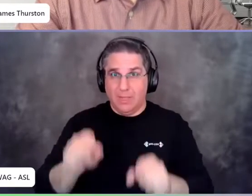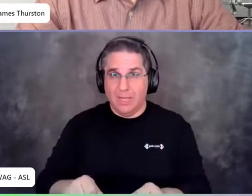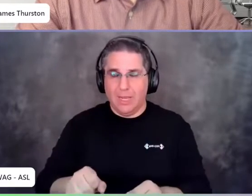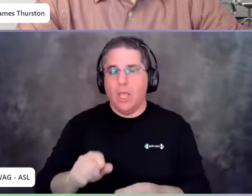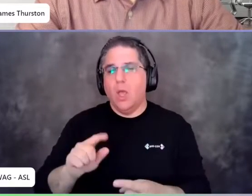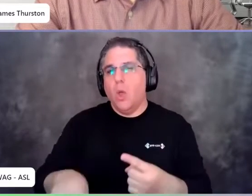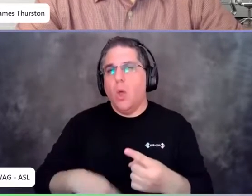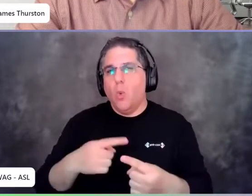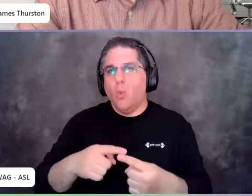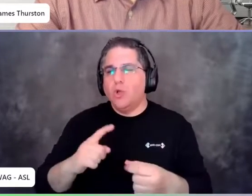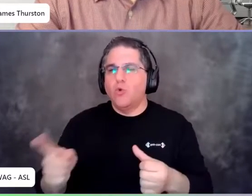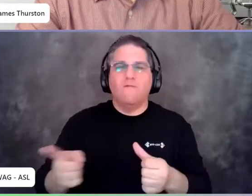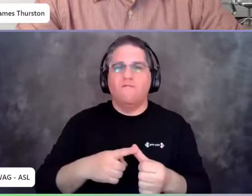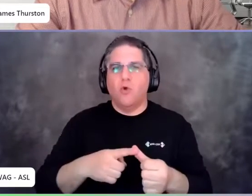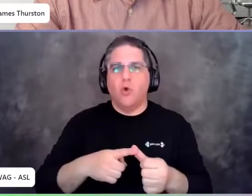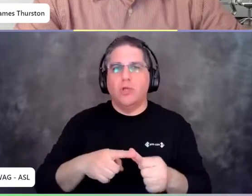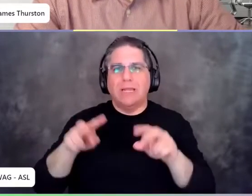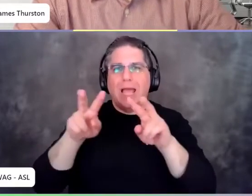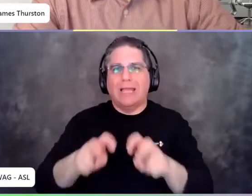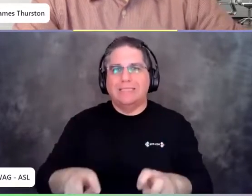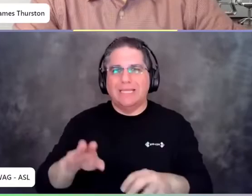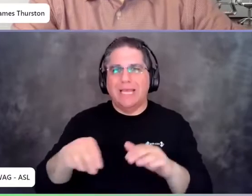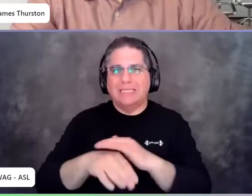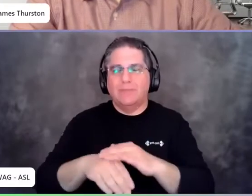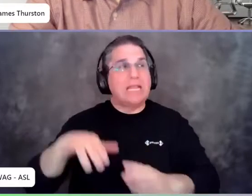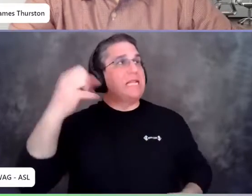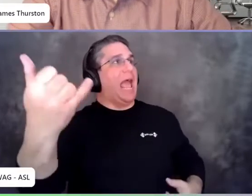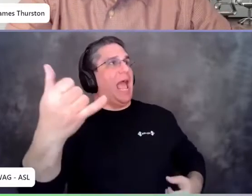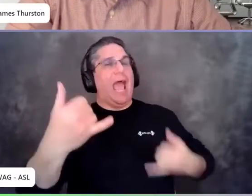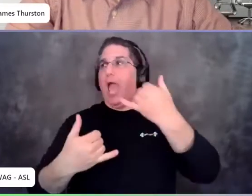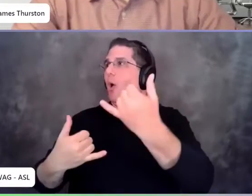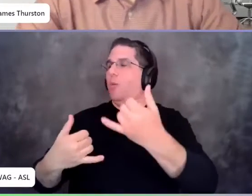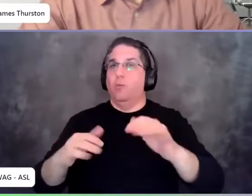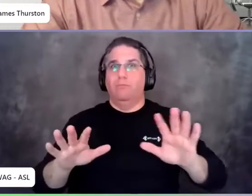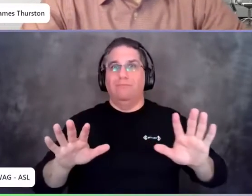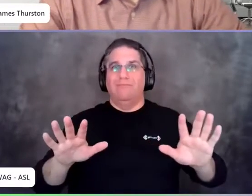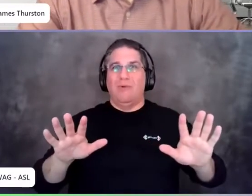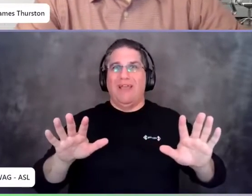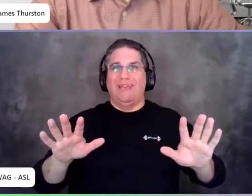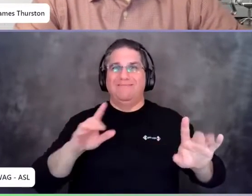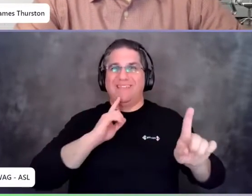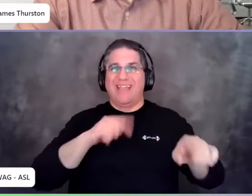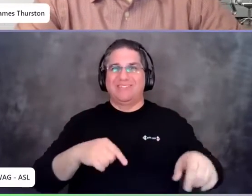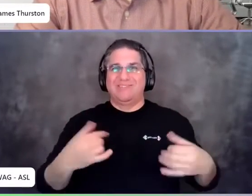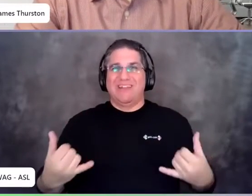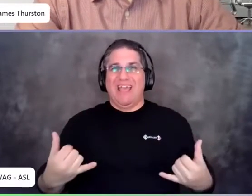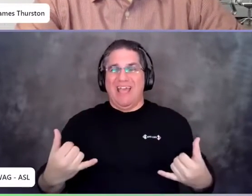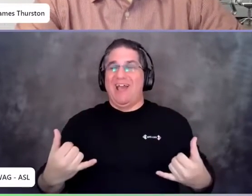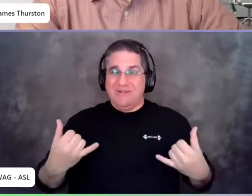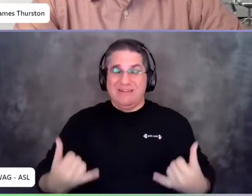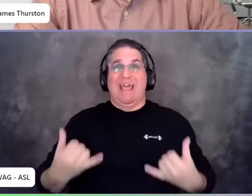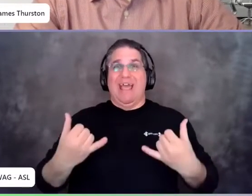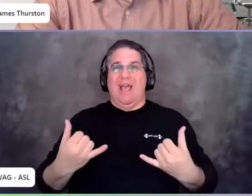[TILLY] Our last question is here. So at what point of the maturity model do you recognize first assessing the